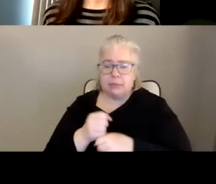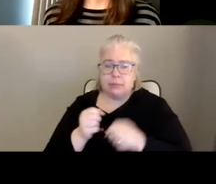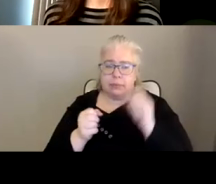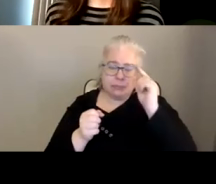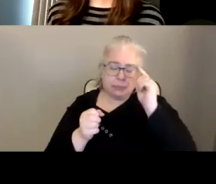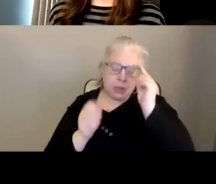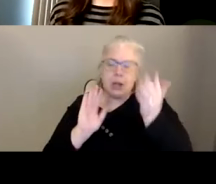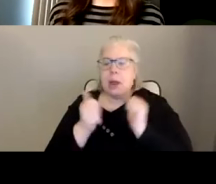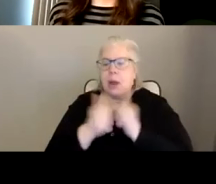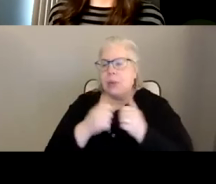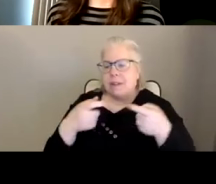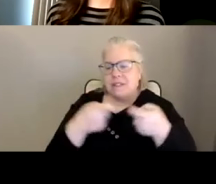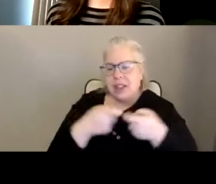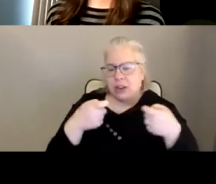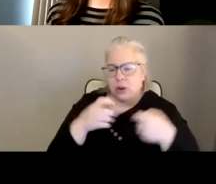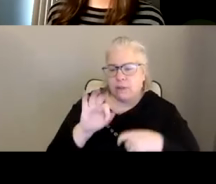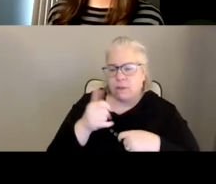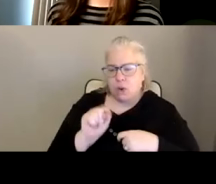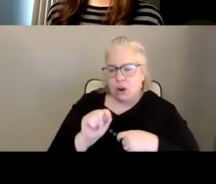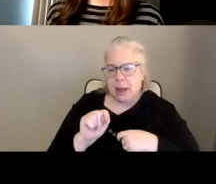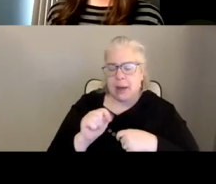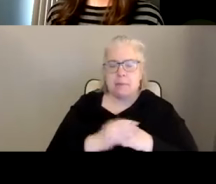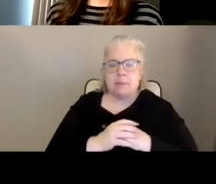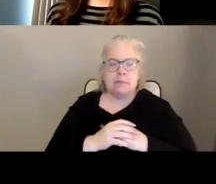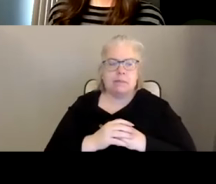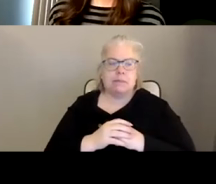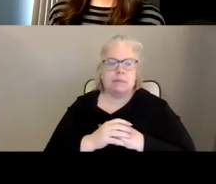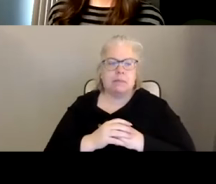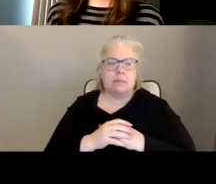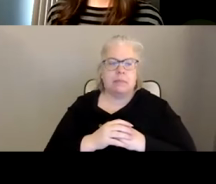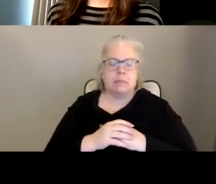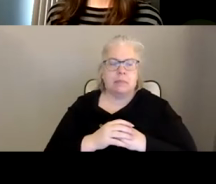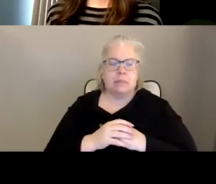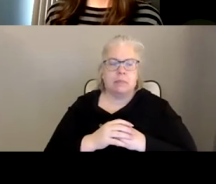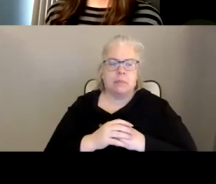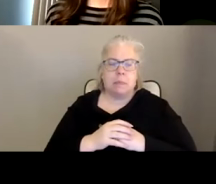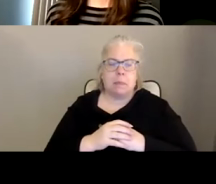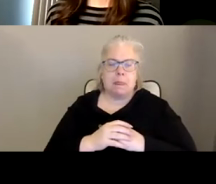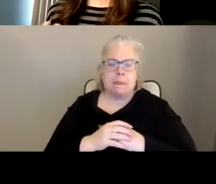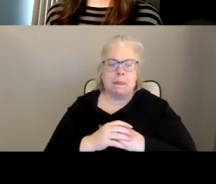on a computer that we can more easily access. Likewise, when you're looking at marketing materials